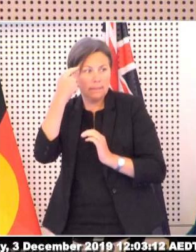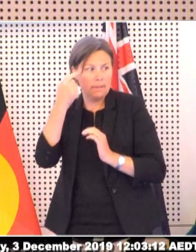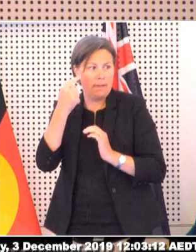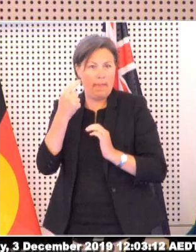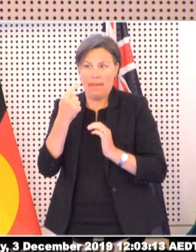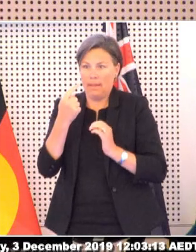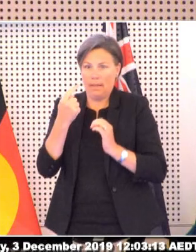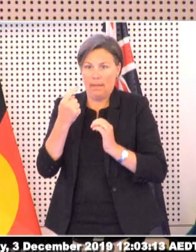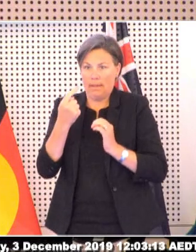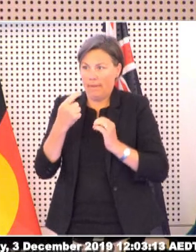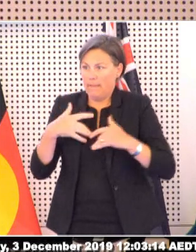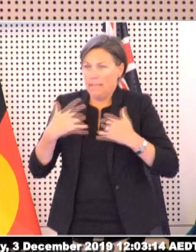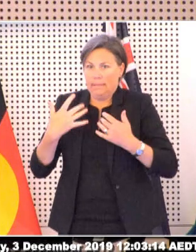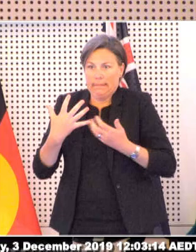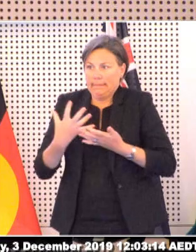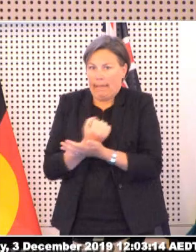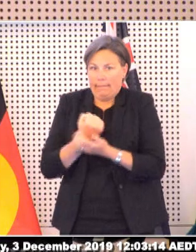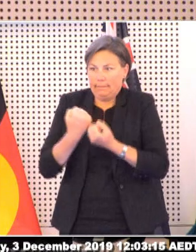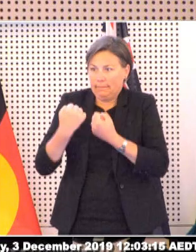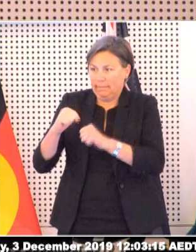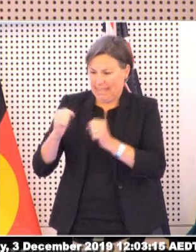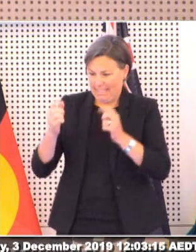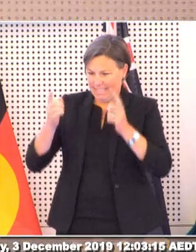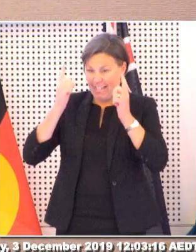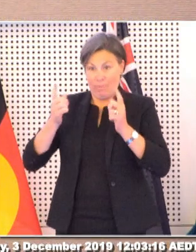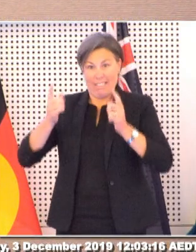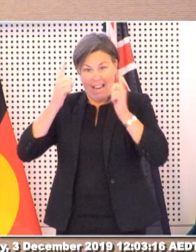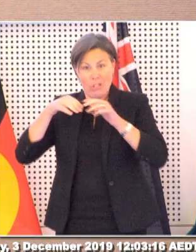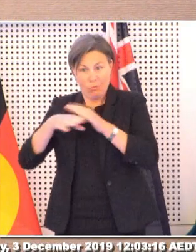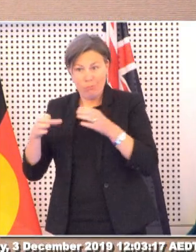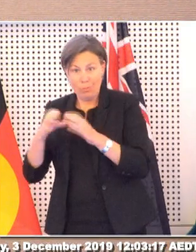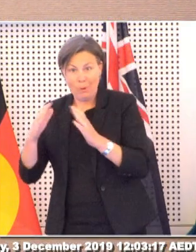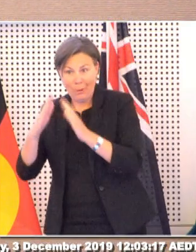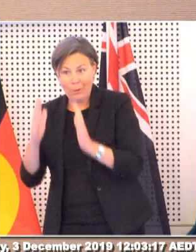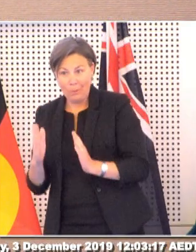Yes, that’s right. Perceptions that shouldn’t exist in the first place because the danger shouldn’t exist. Yes.